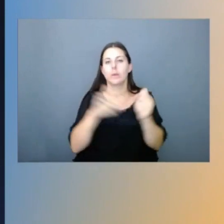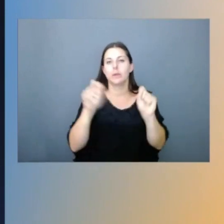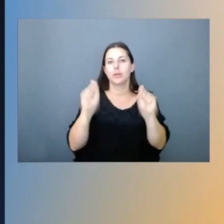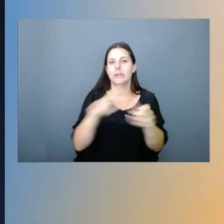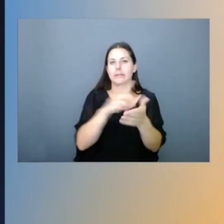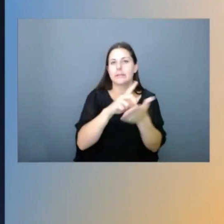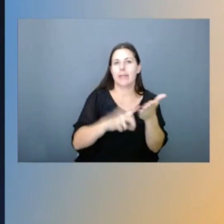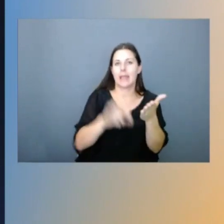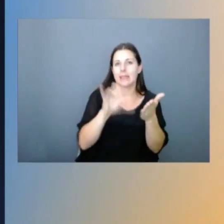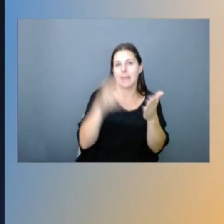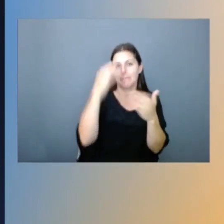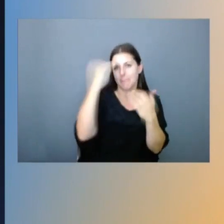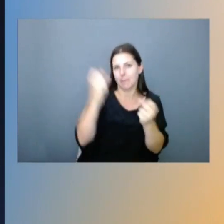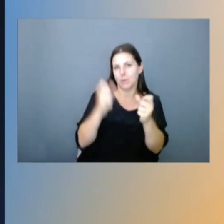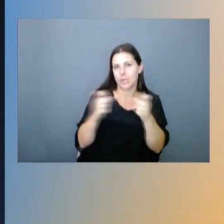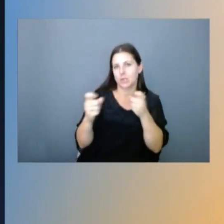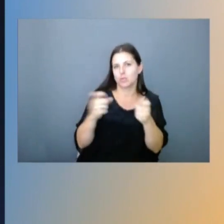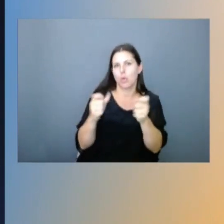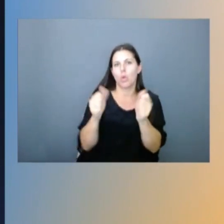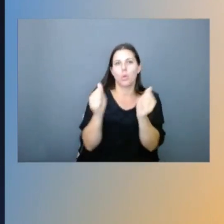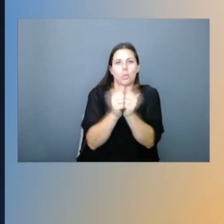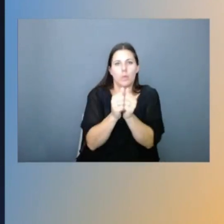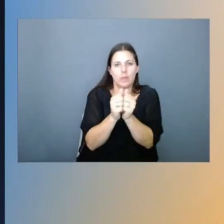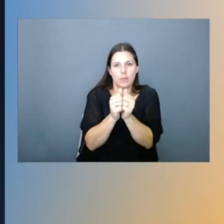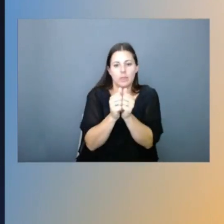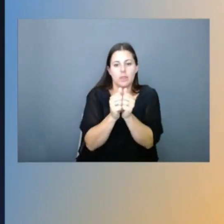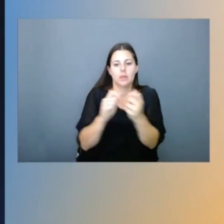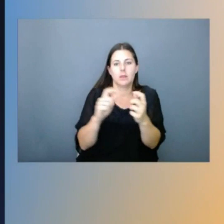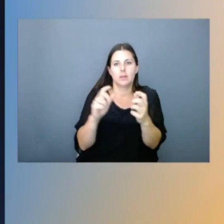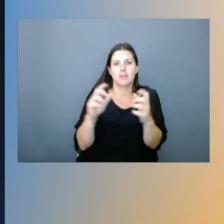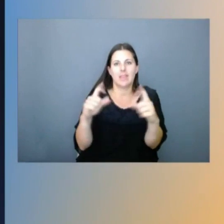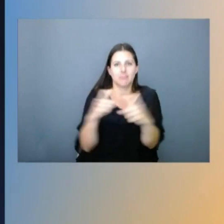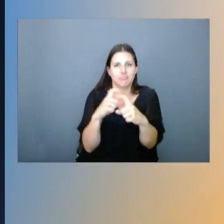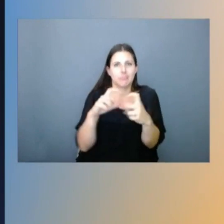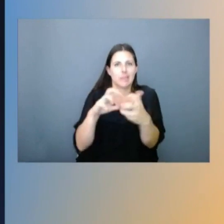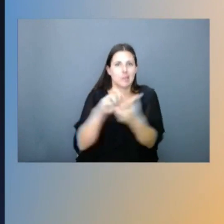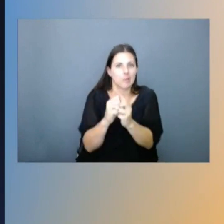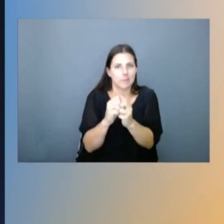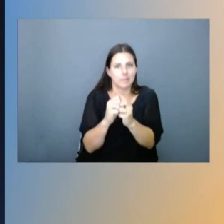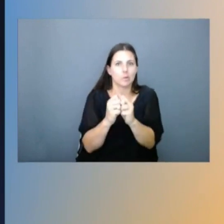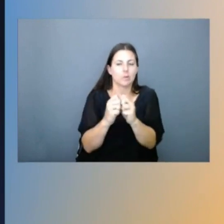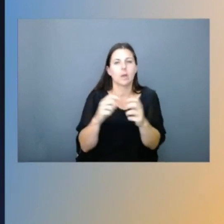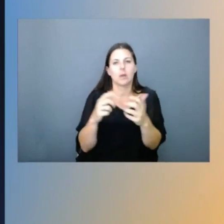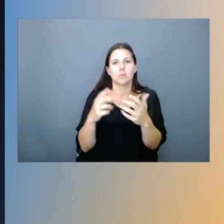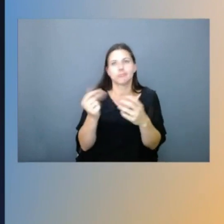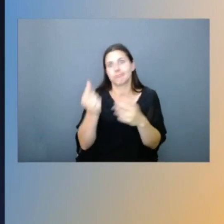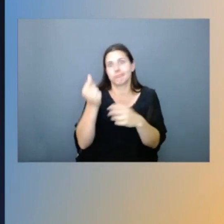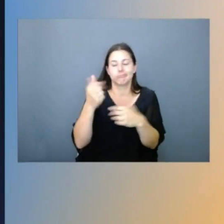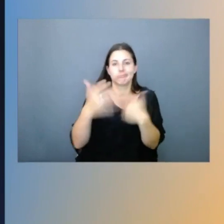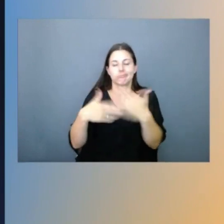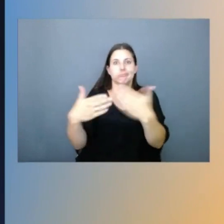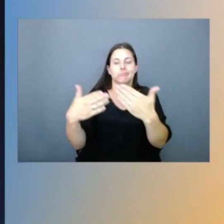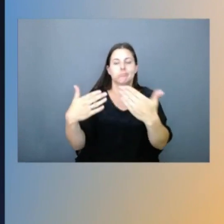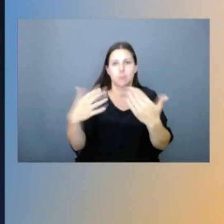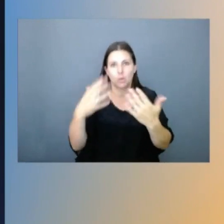in a way where we could encrypt the memory and decrypt the memory on the fly so that the memory would be encrypted all the time,